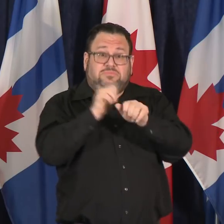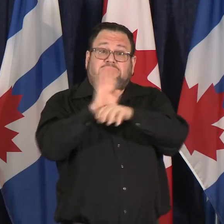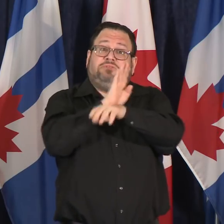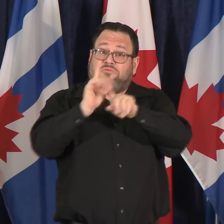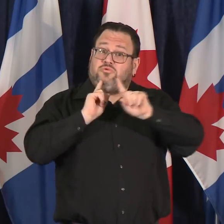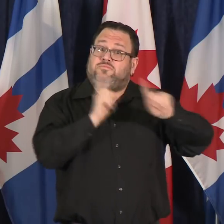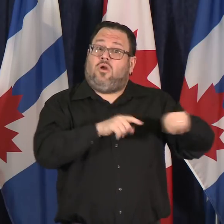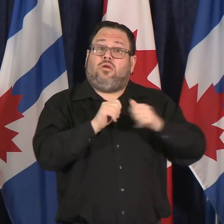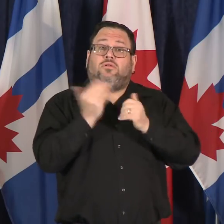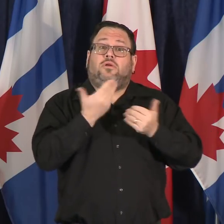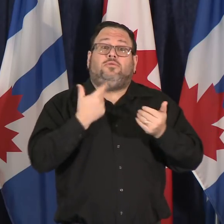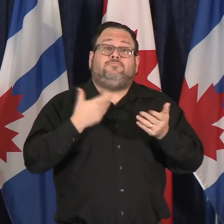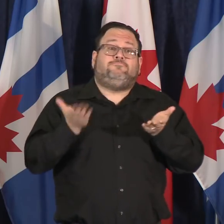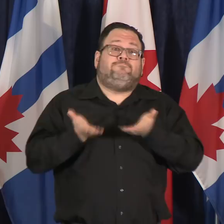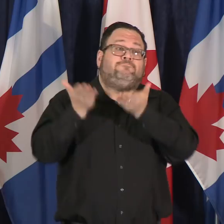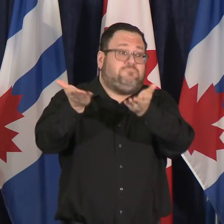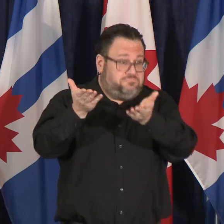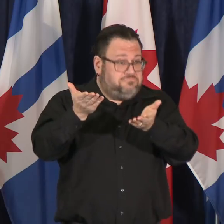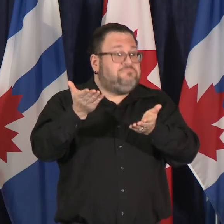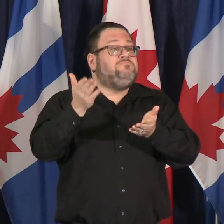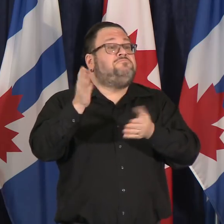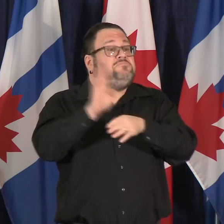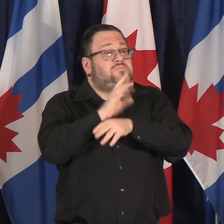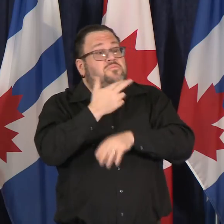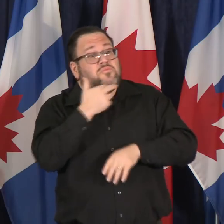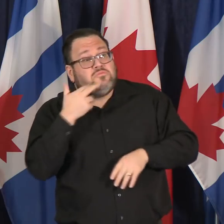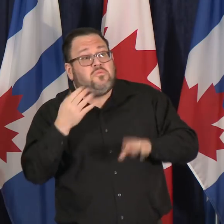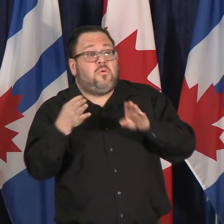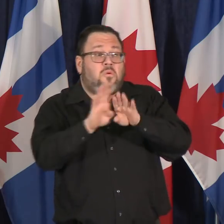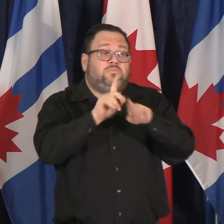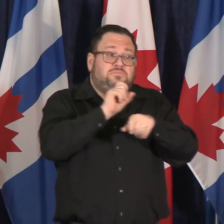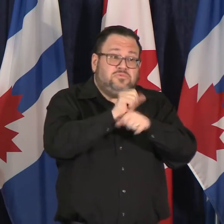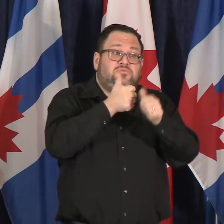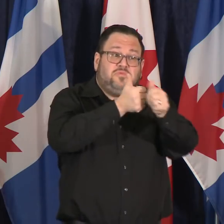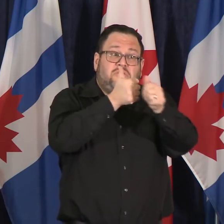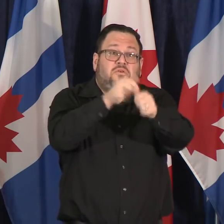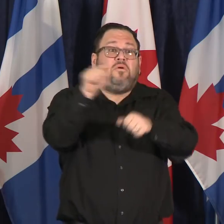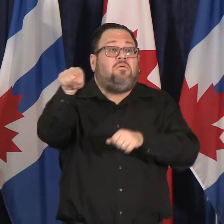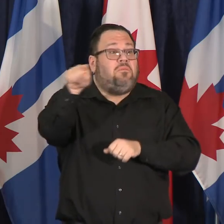restaurants to dine in service and moving exclusively to takeout or